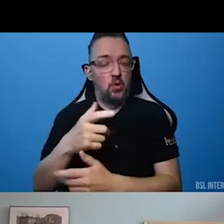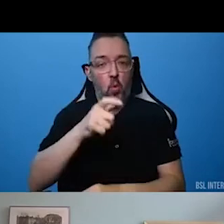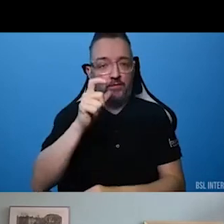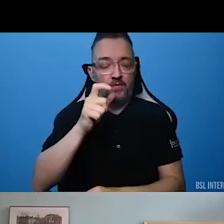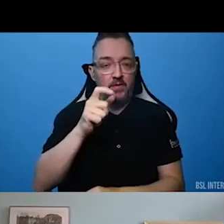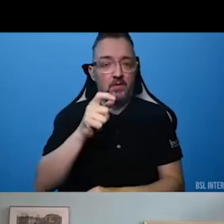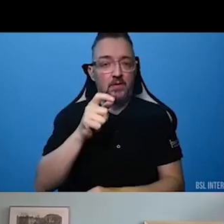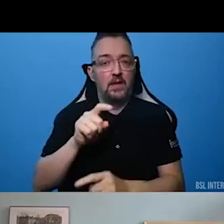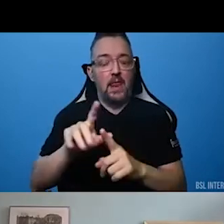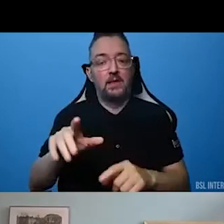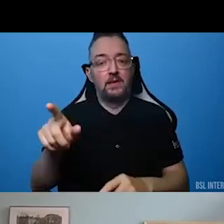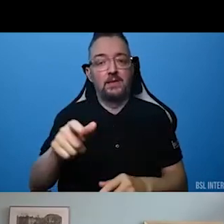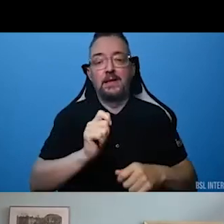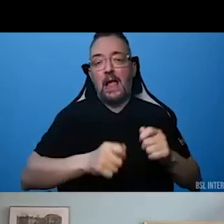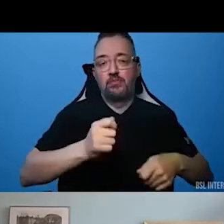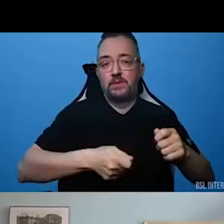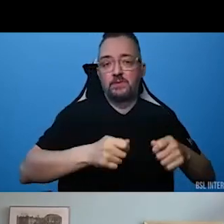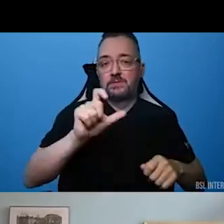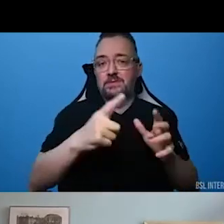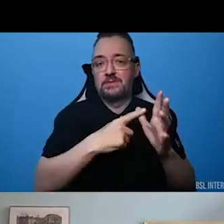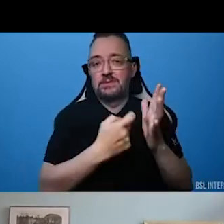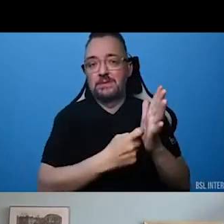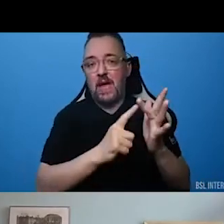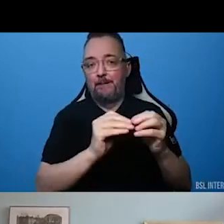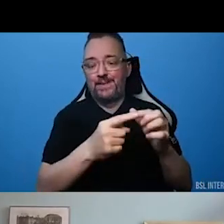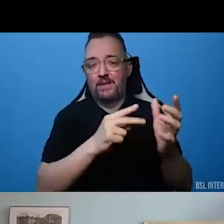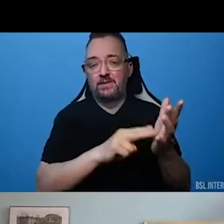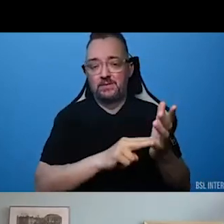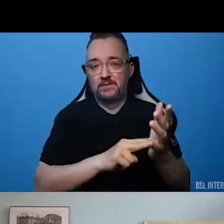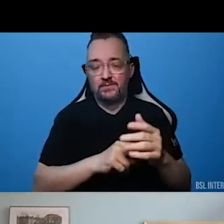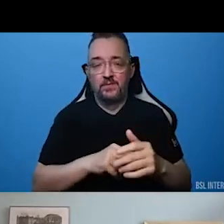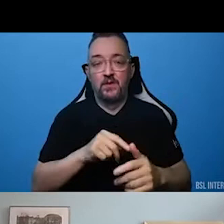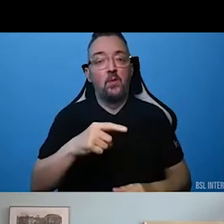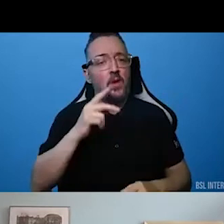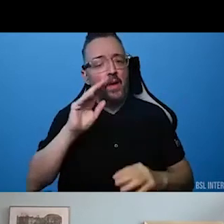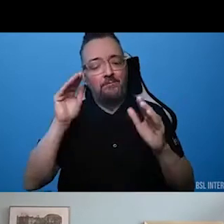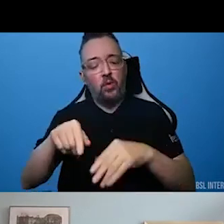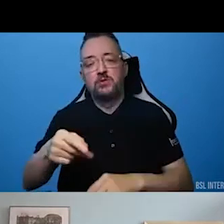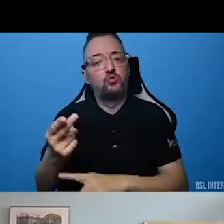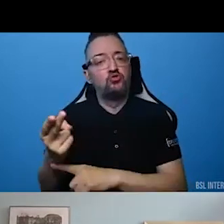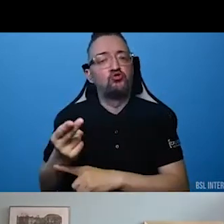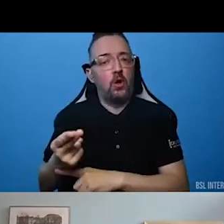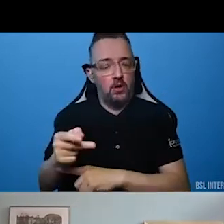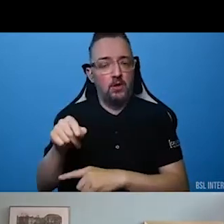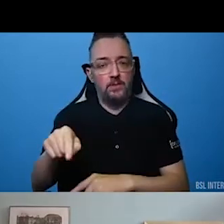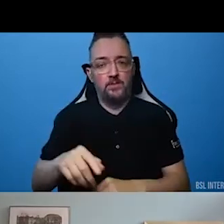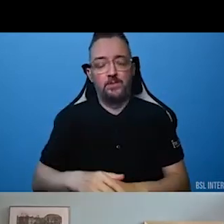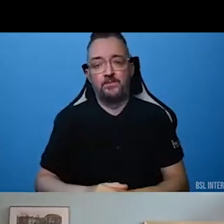in areas like the Caribbean. I'm going to focus on sugar and to bring out the next aspect of this story.